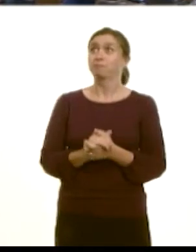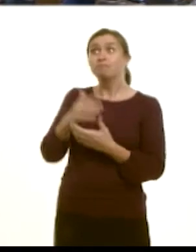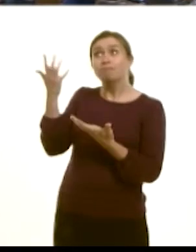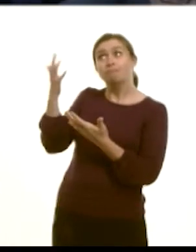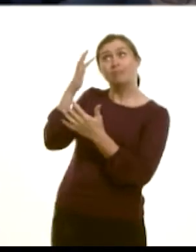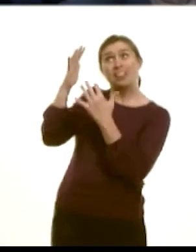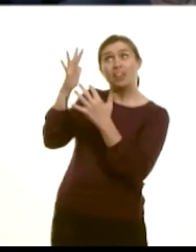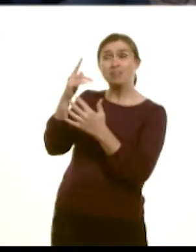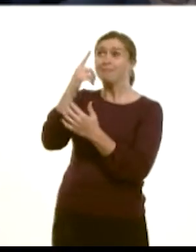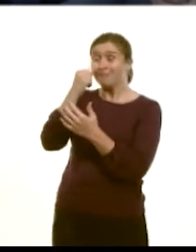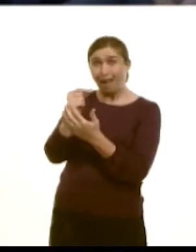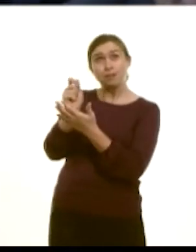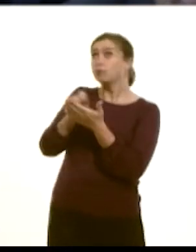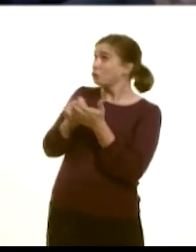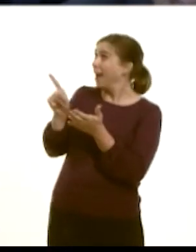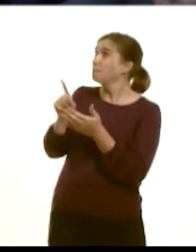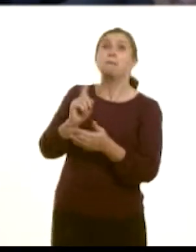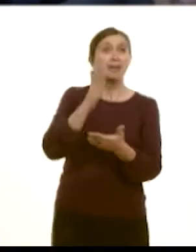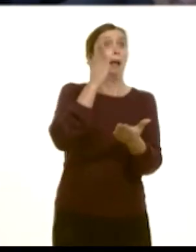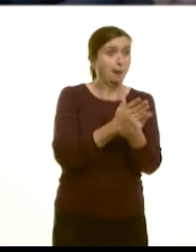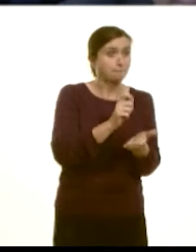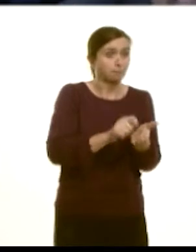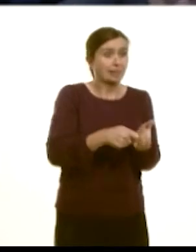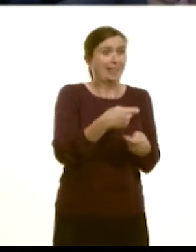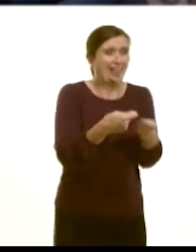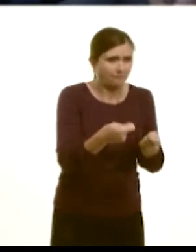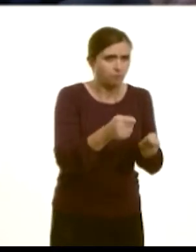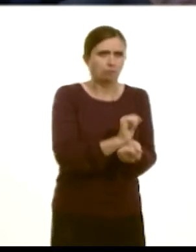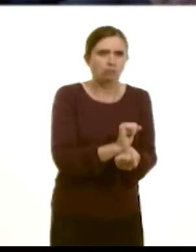to prescribe and the reality on the ground for clinicians and for their patients.